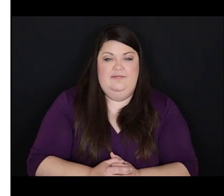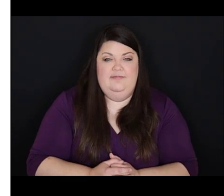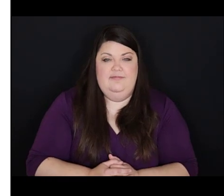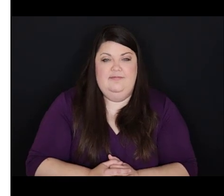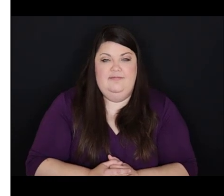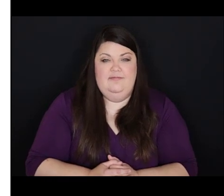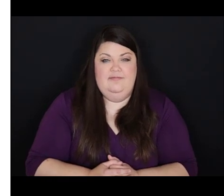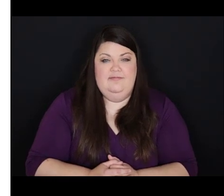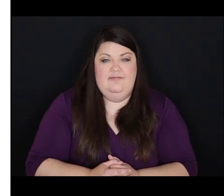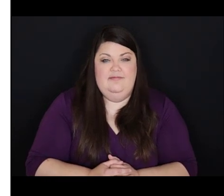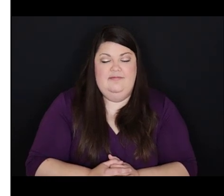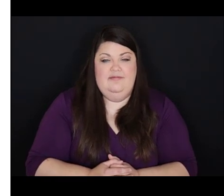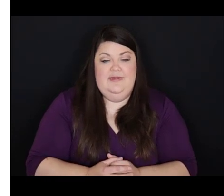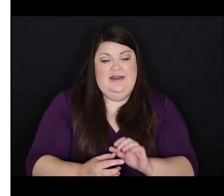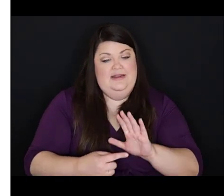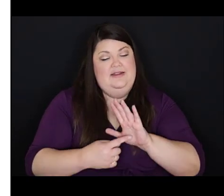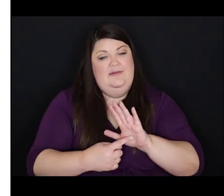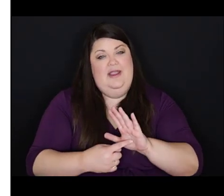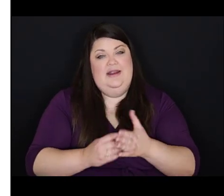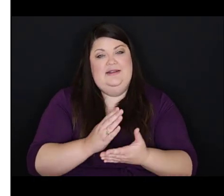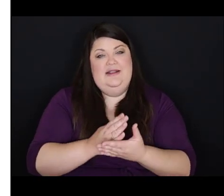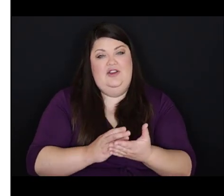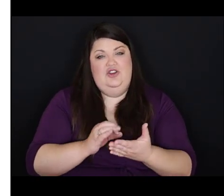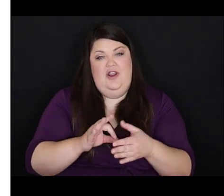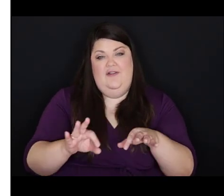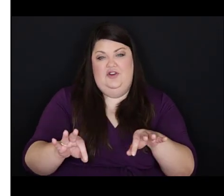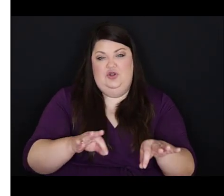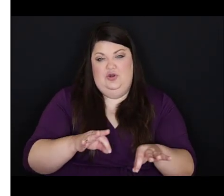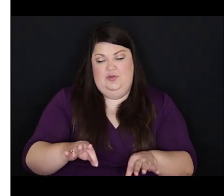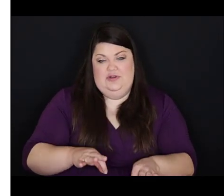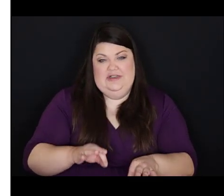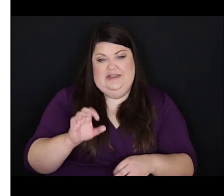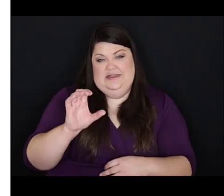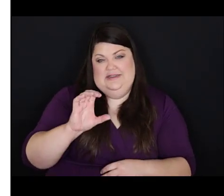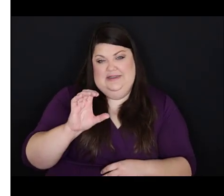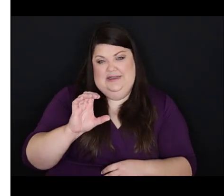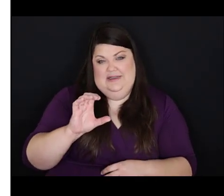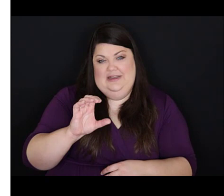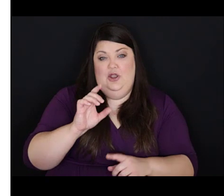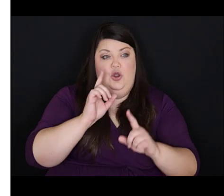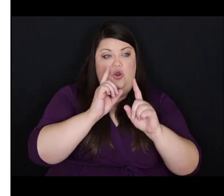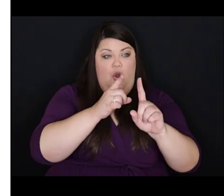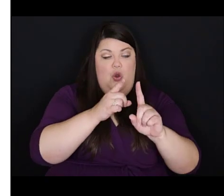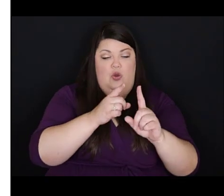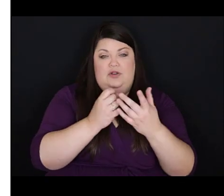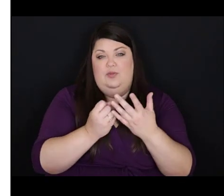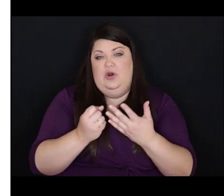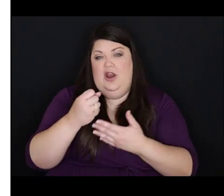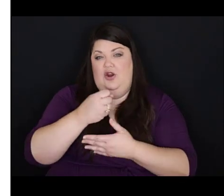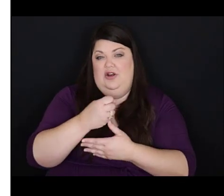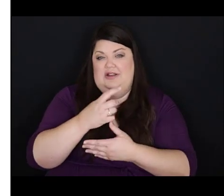Displayed is a section of Description (c) - Goals, Priorities, and Strategies,